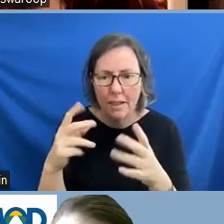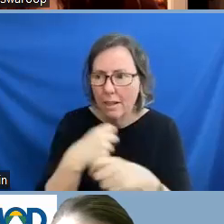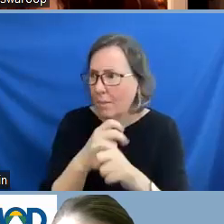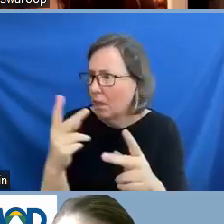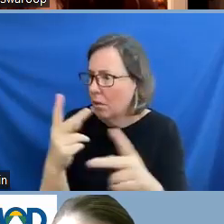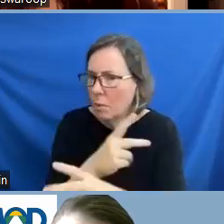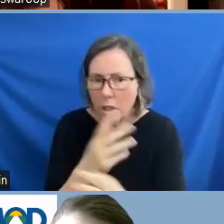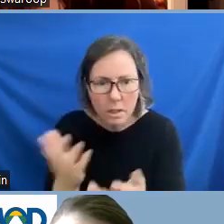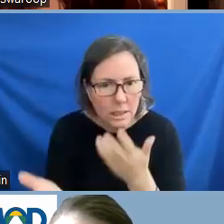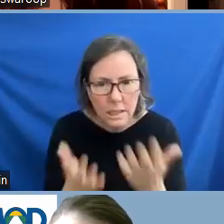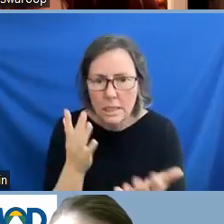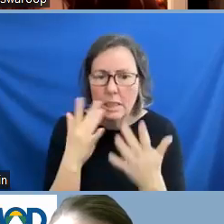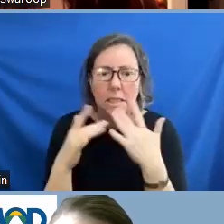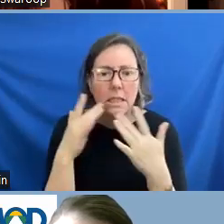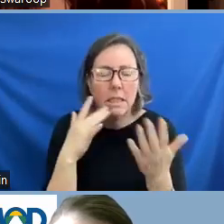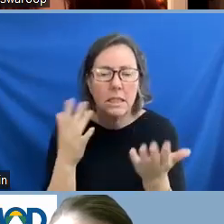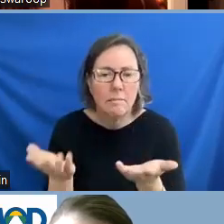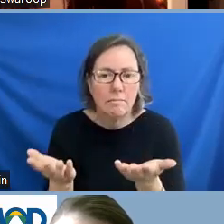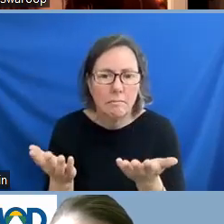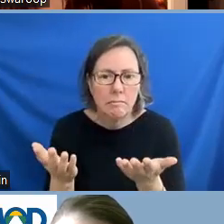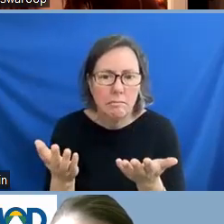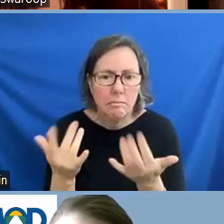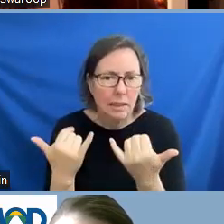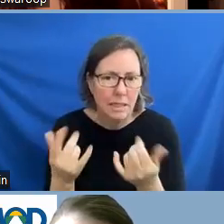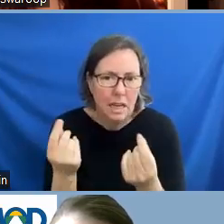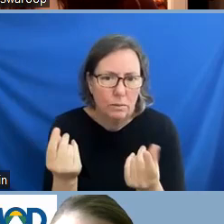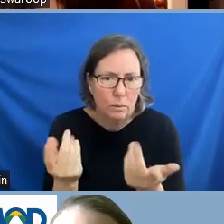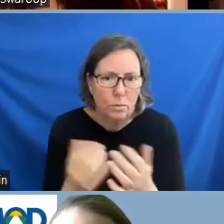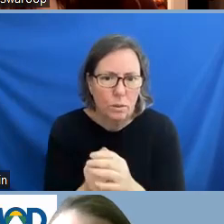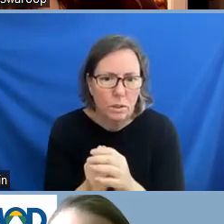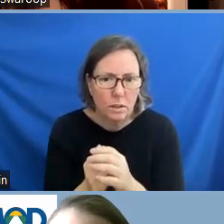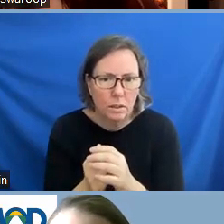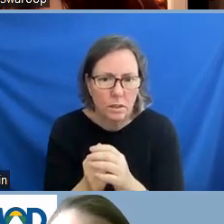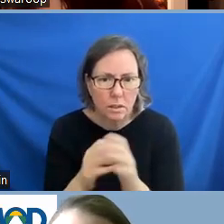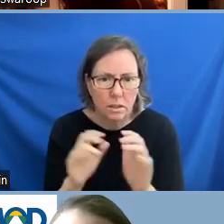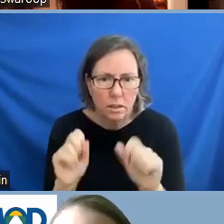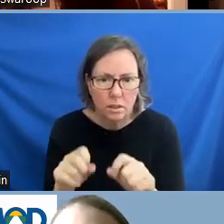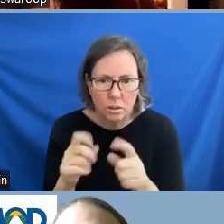she asked us to do that. But it's making the pain worse. That could be an issue, too. Right?